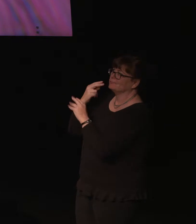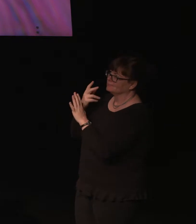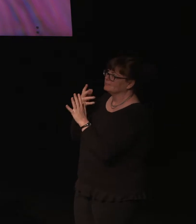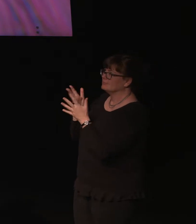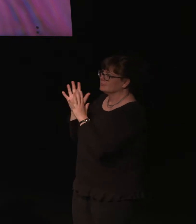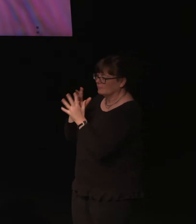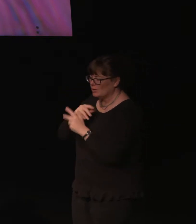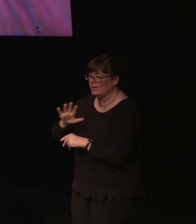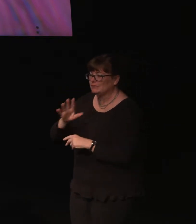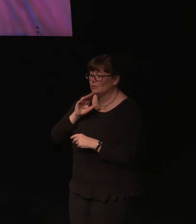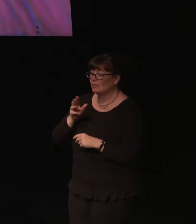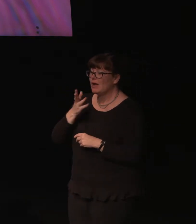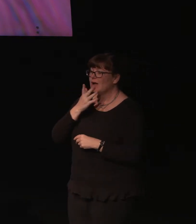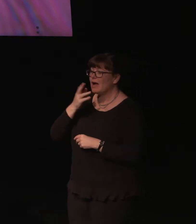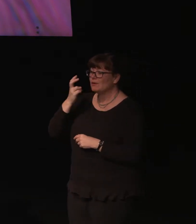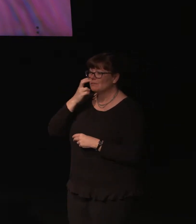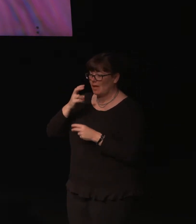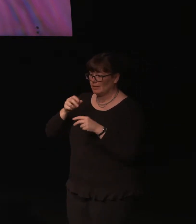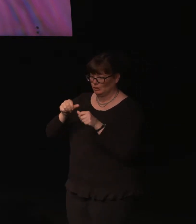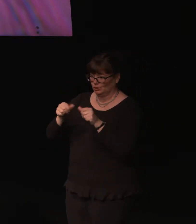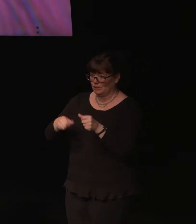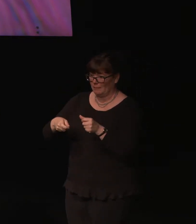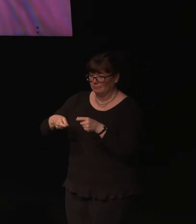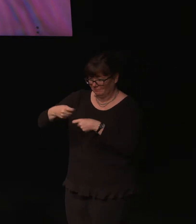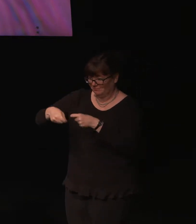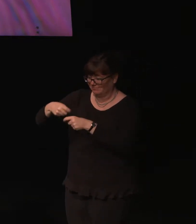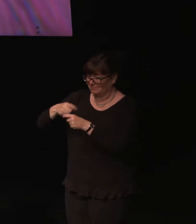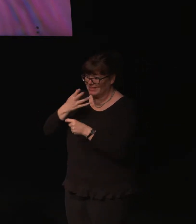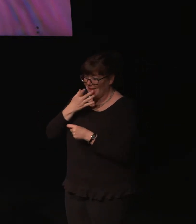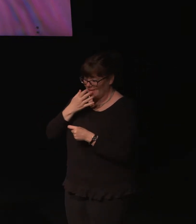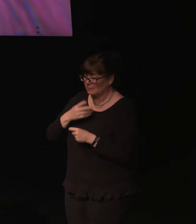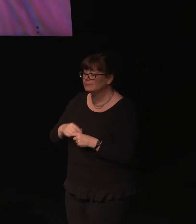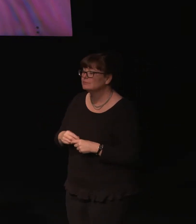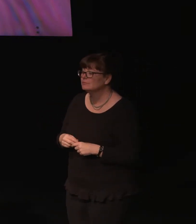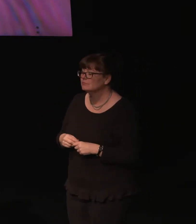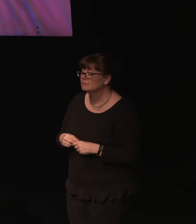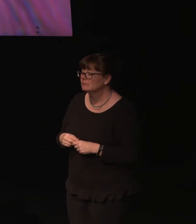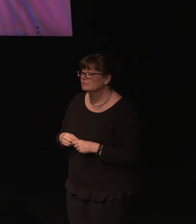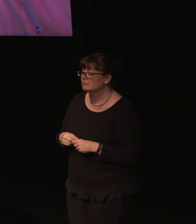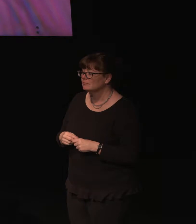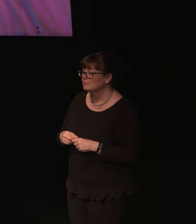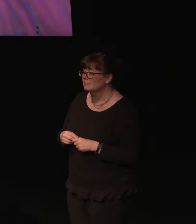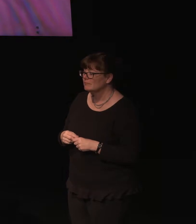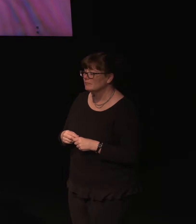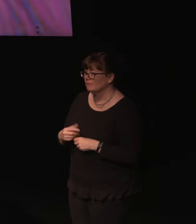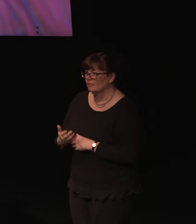and after we put in the different color blind palettes, I was waking up in a cold sweat again.